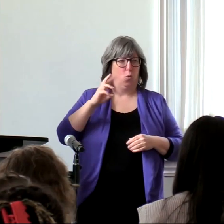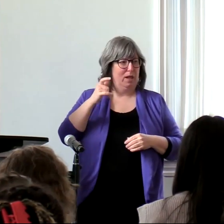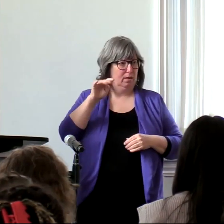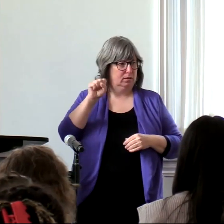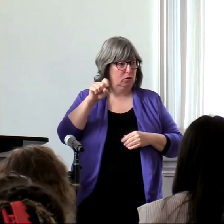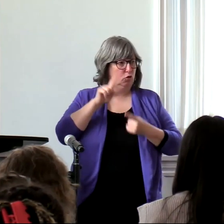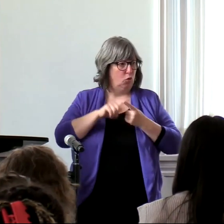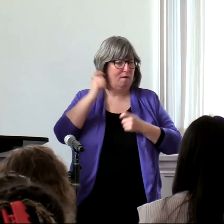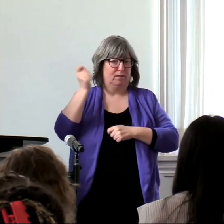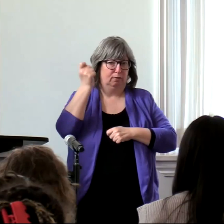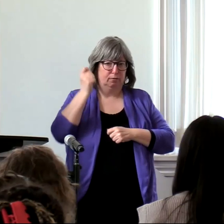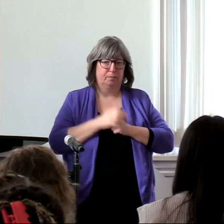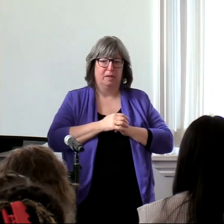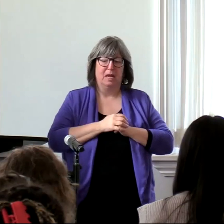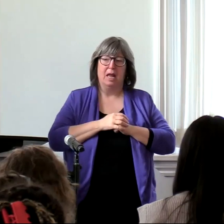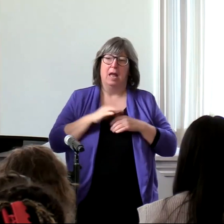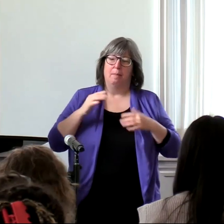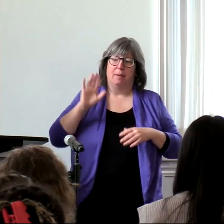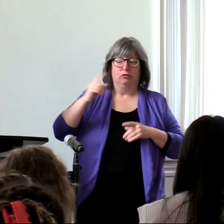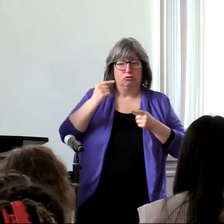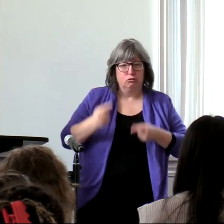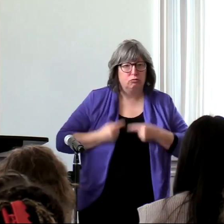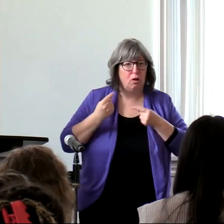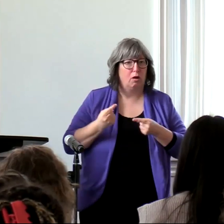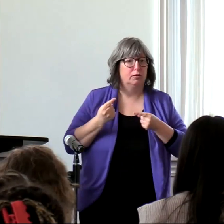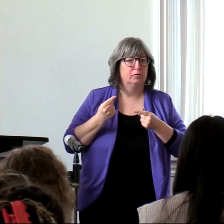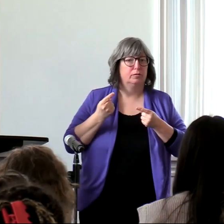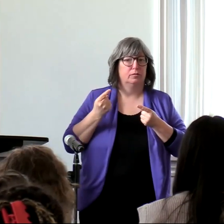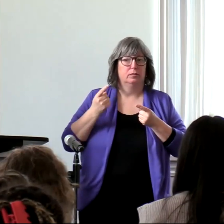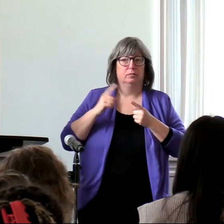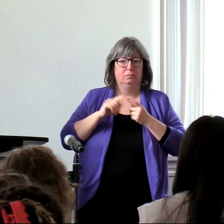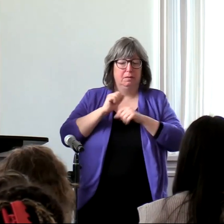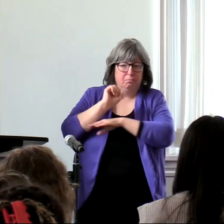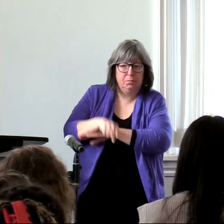an account - painful at times - of his struggles, and their overcoming.